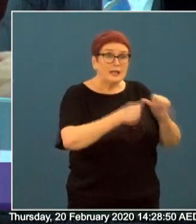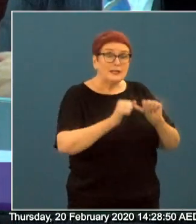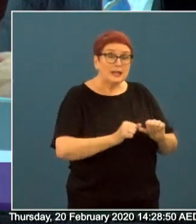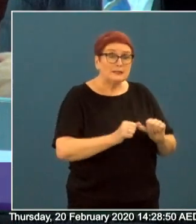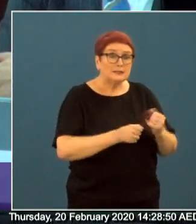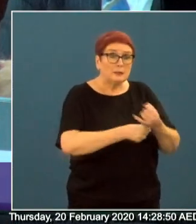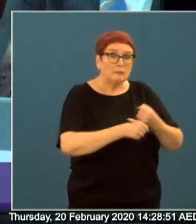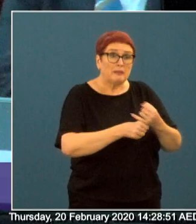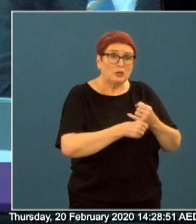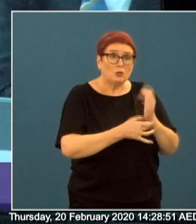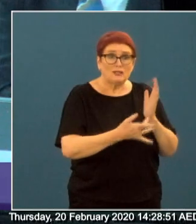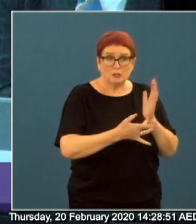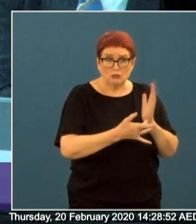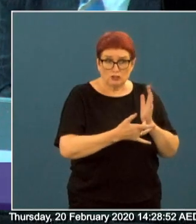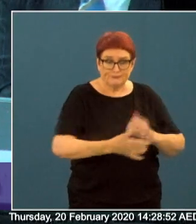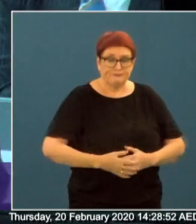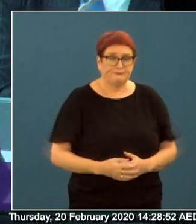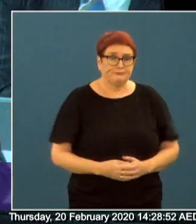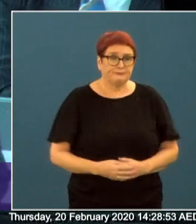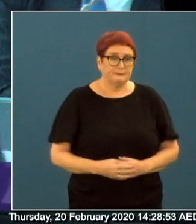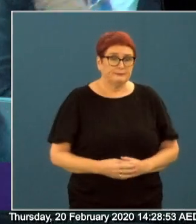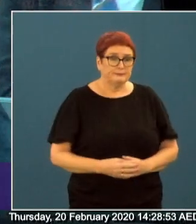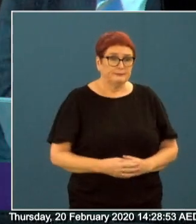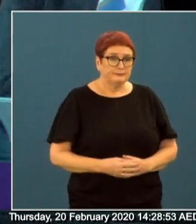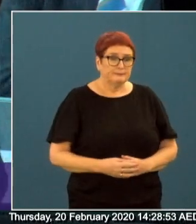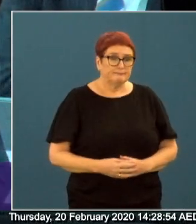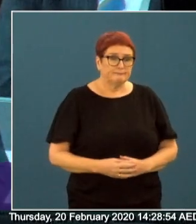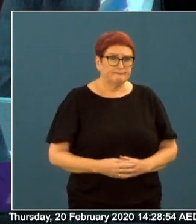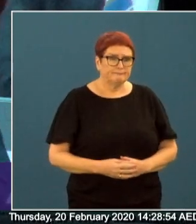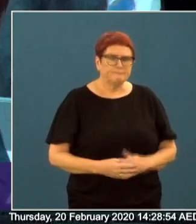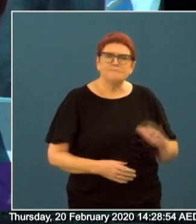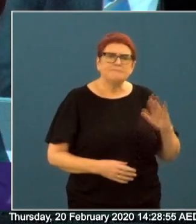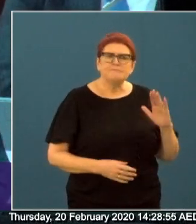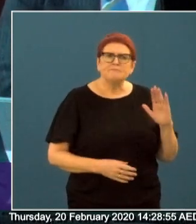And this isn't an area we've touched on earlier in your evidence,